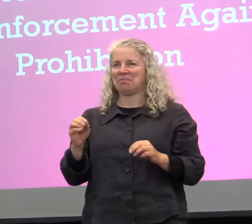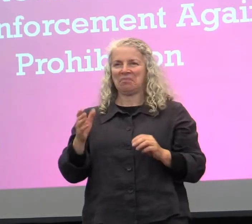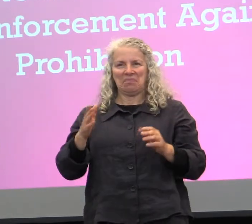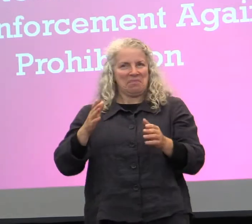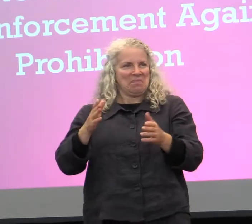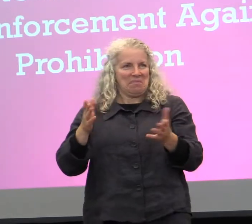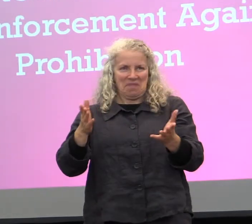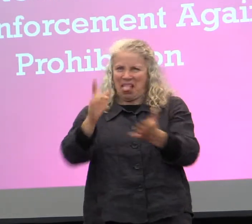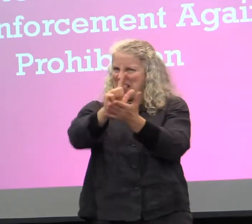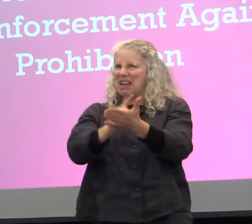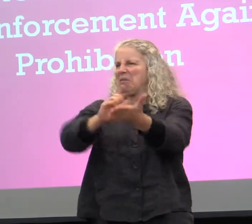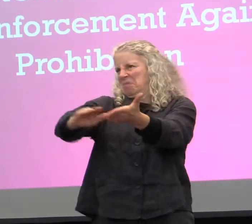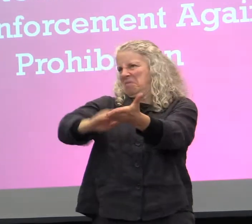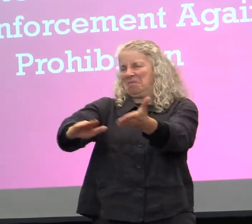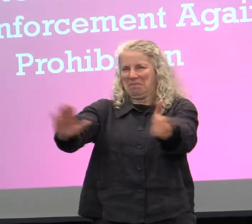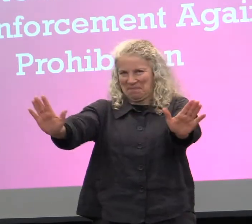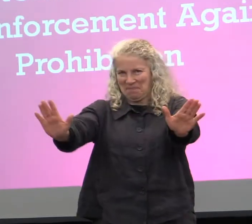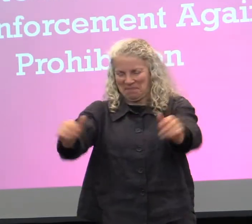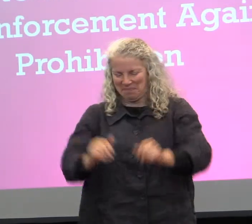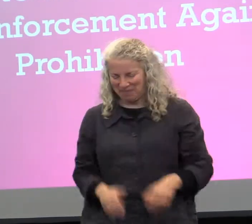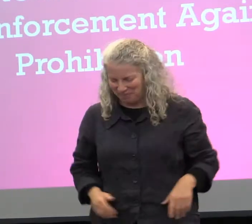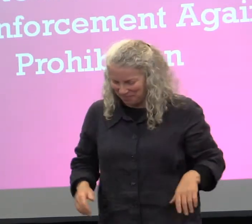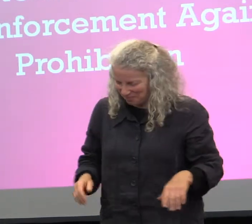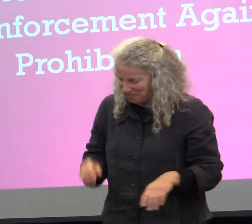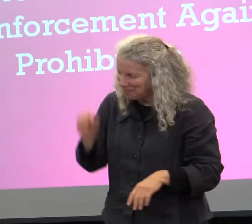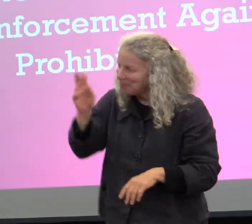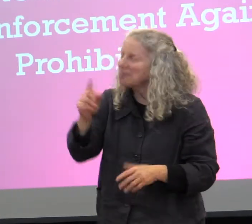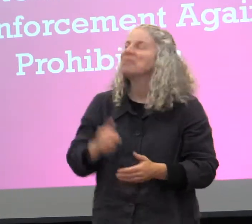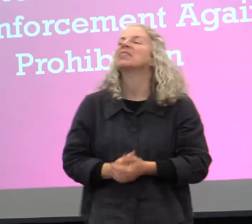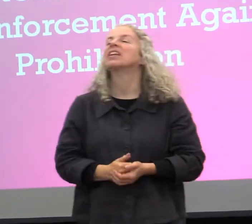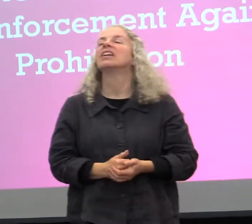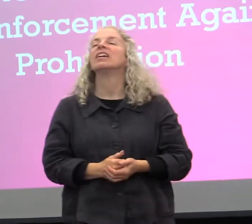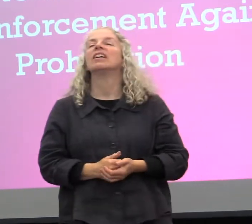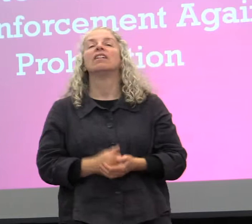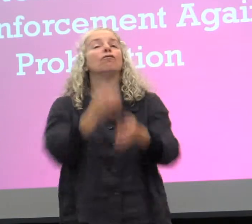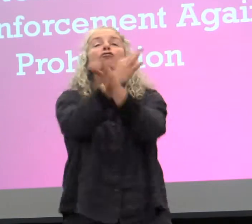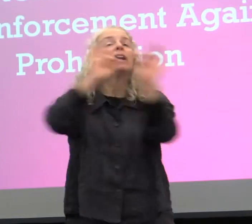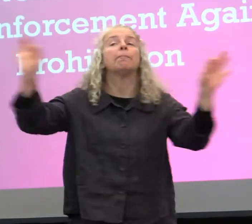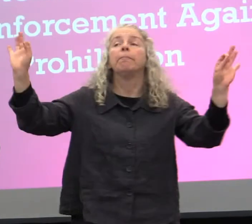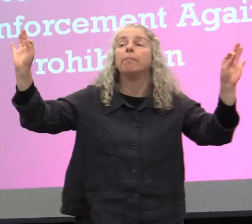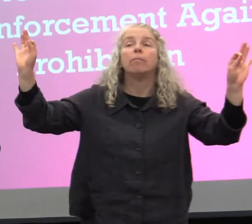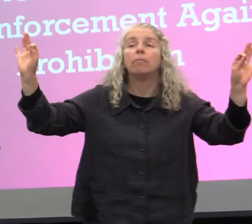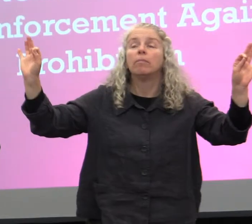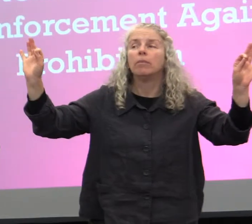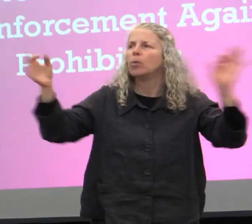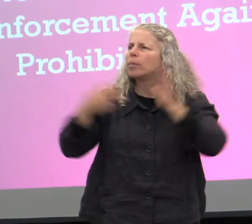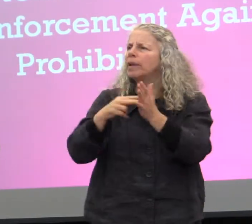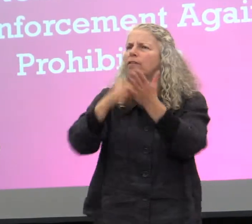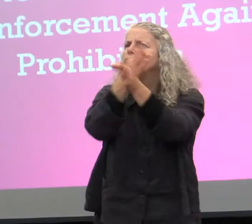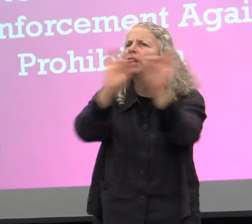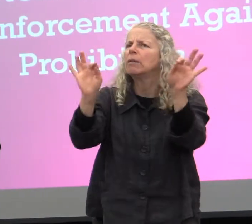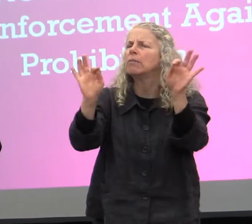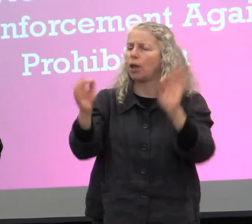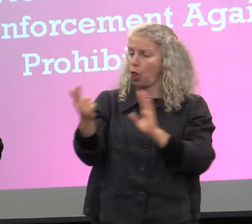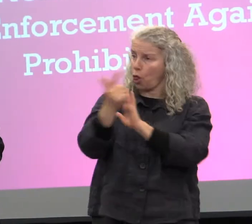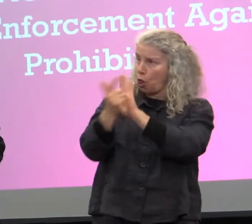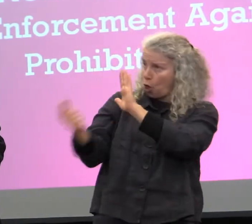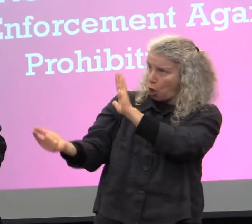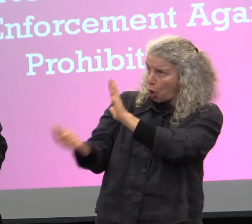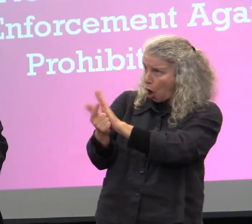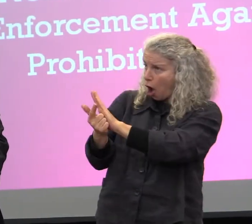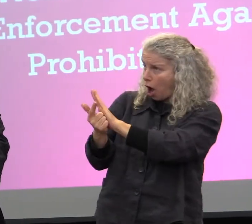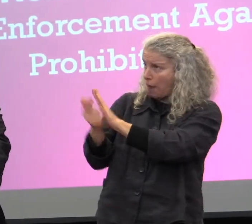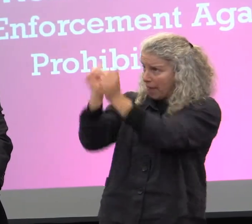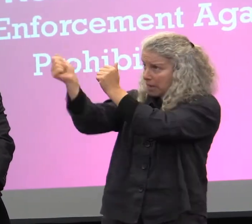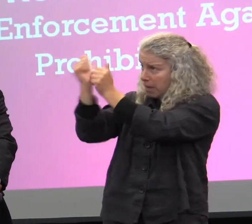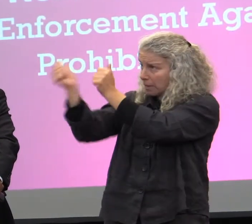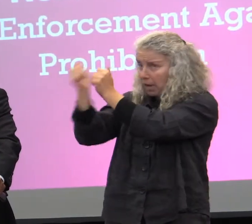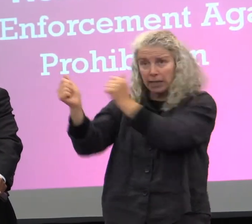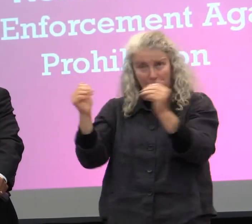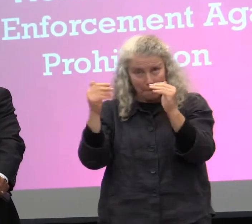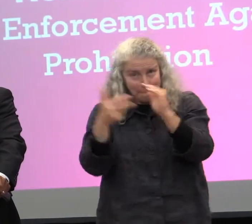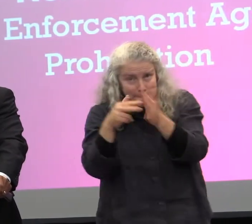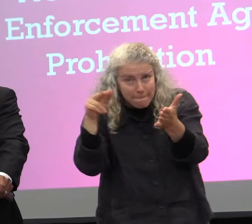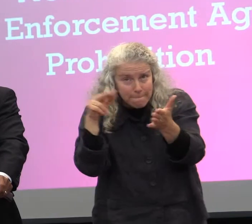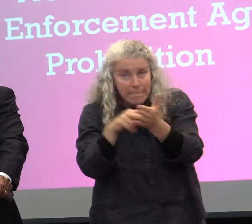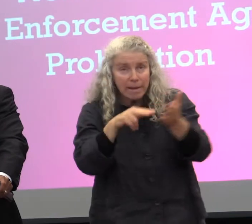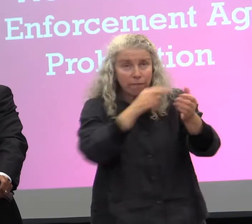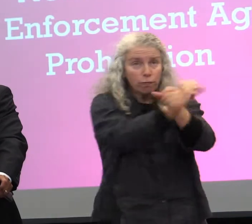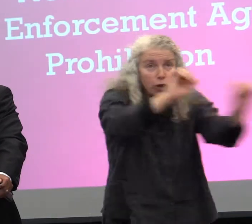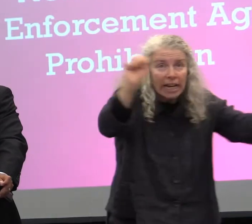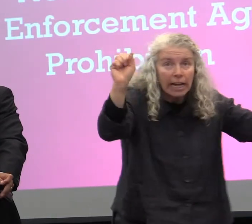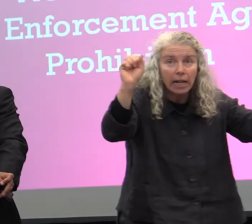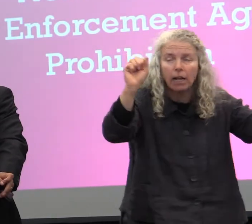Freedom. Laws do not equate freedom. Laws should only be enacted to protect your freedoms.